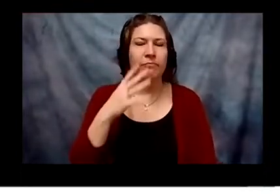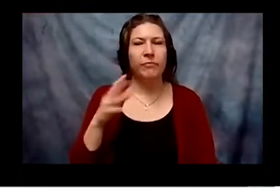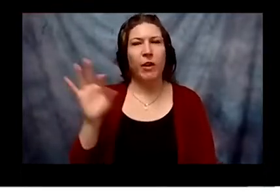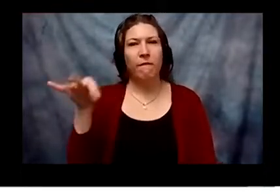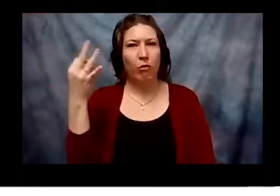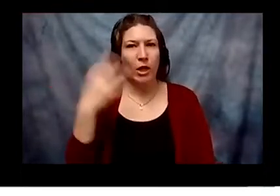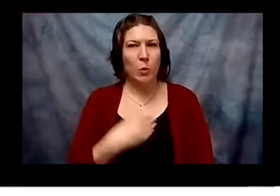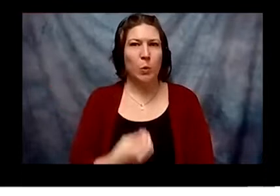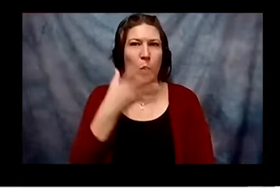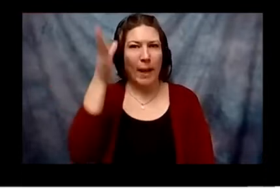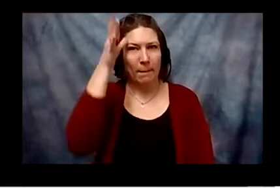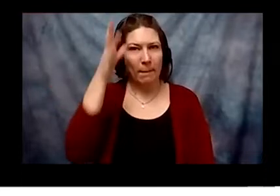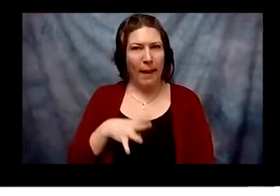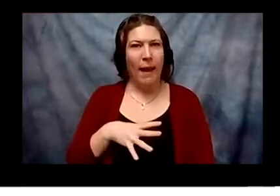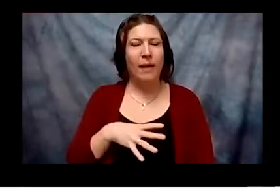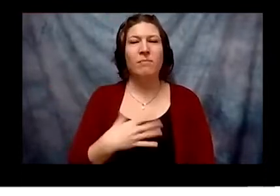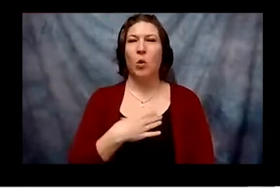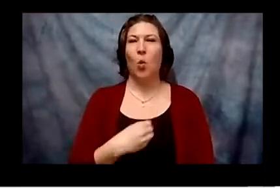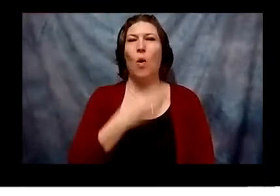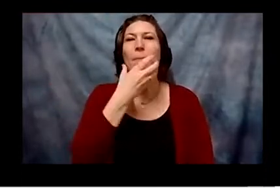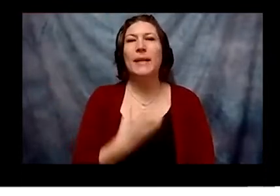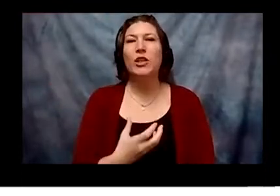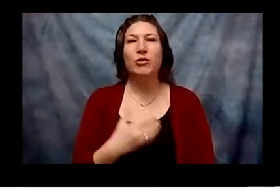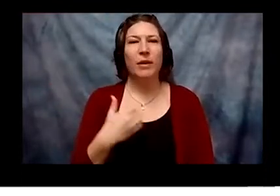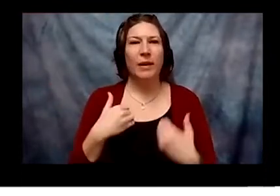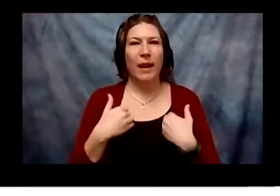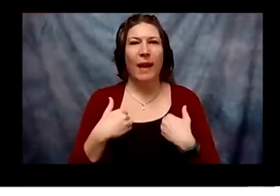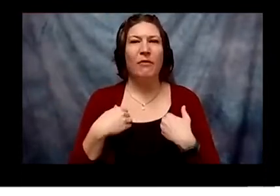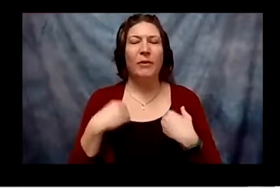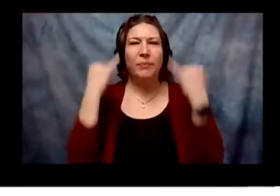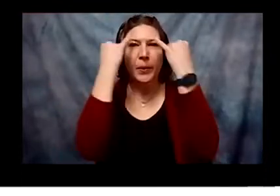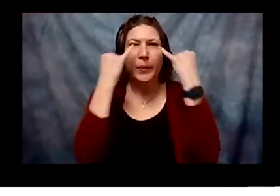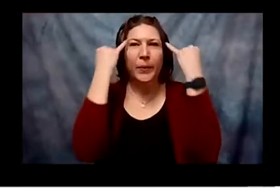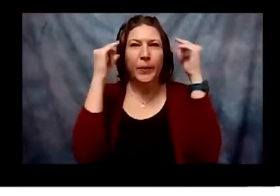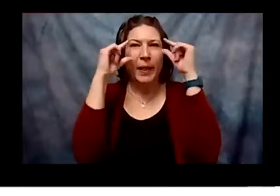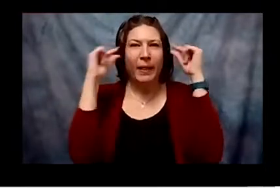a bushy long white beard and he is wearing thin wire round glasses.